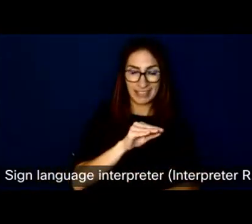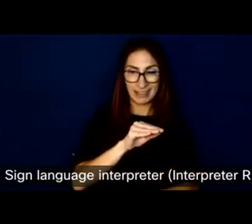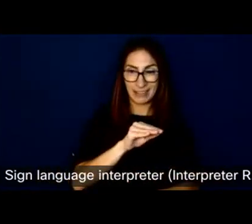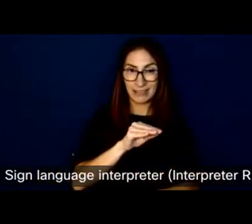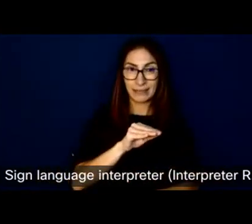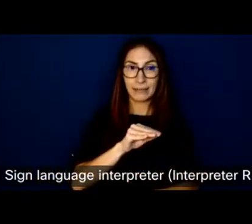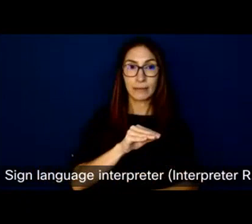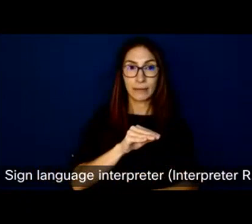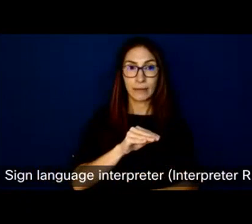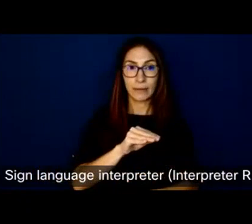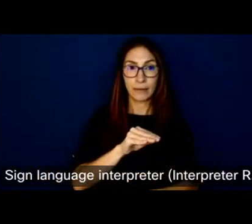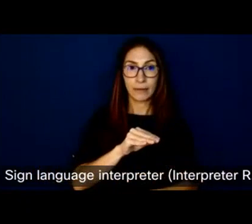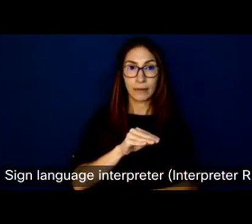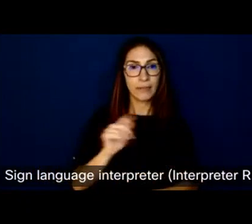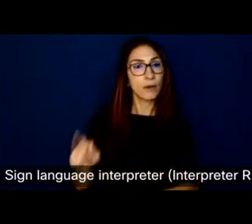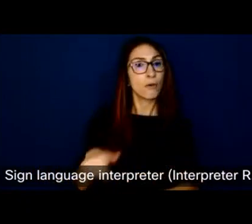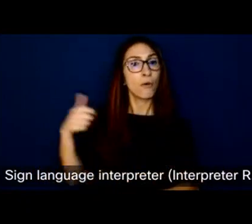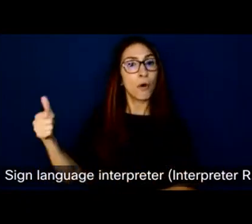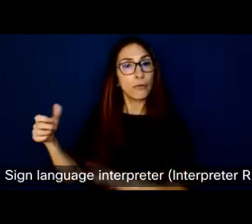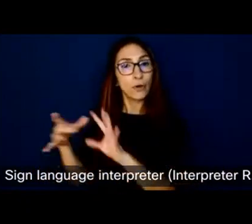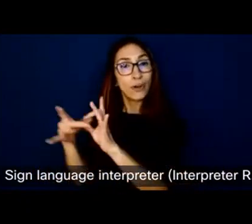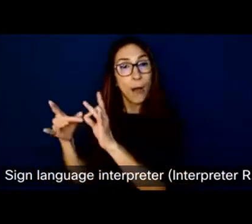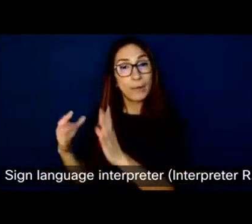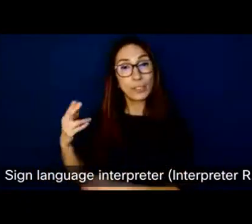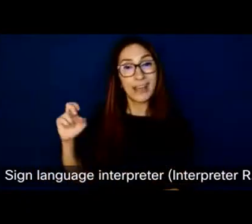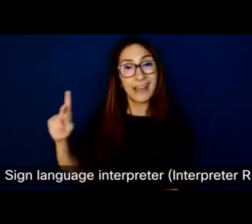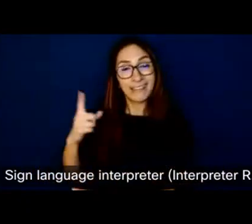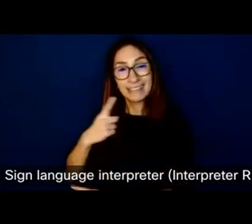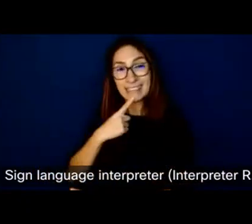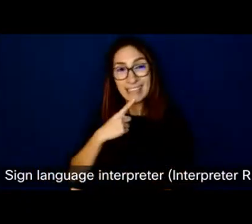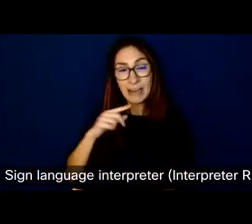Jensen mentioned that MATEC has an event titled addressing